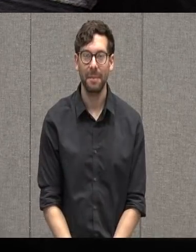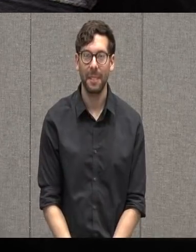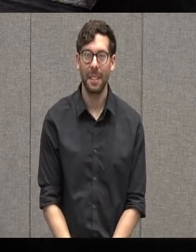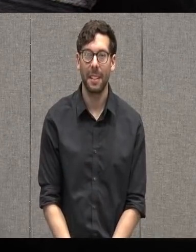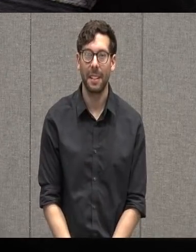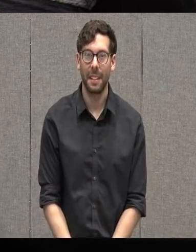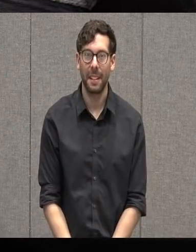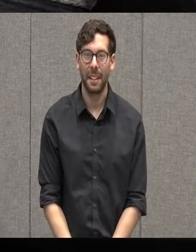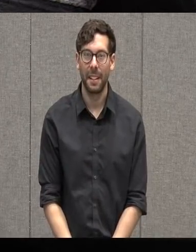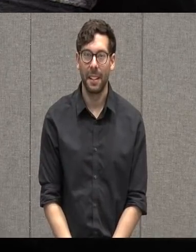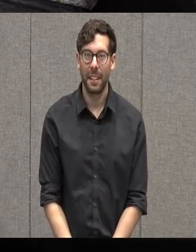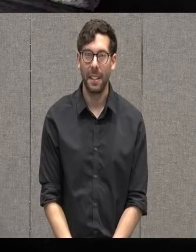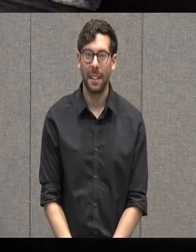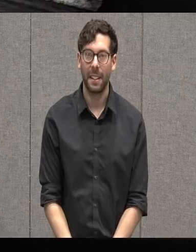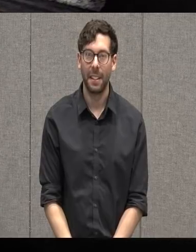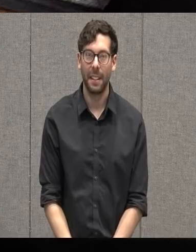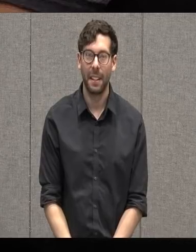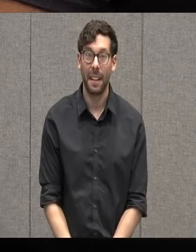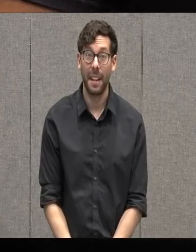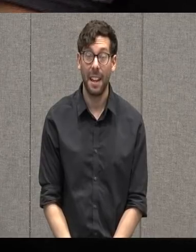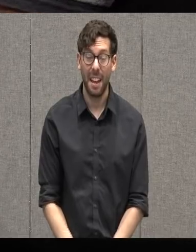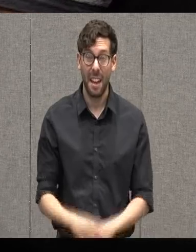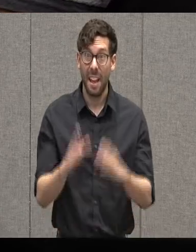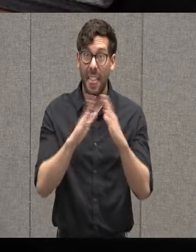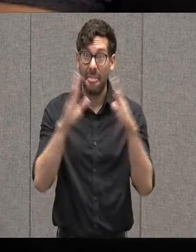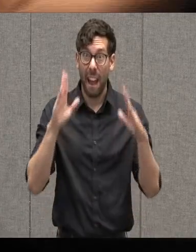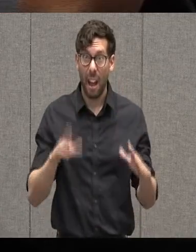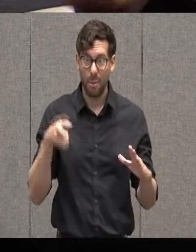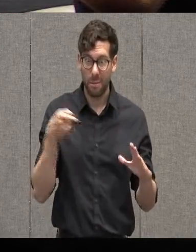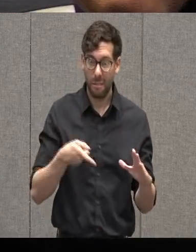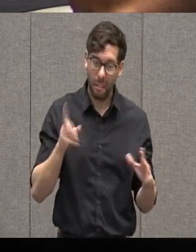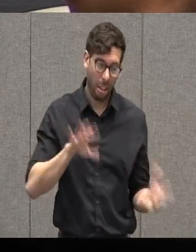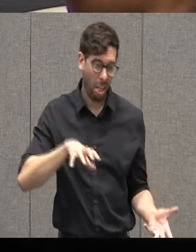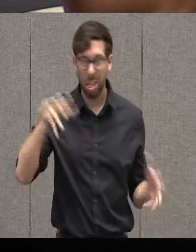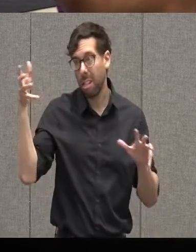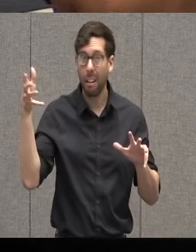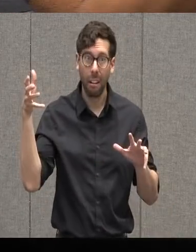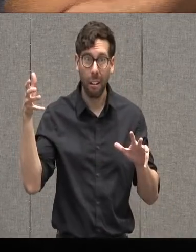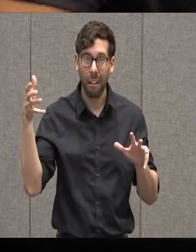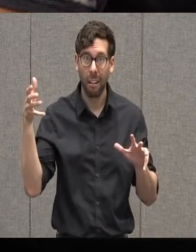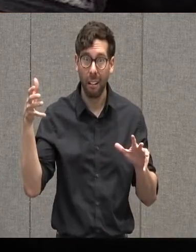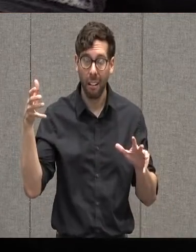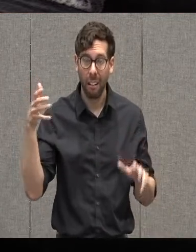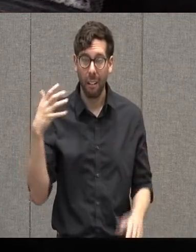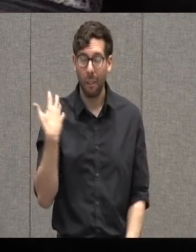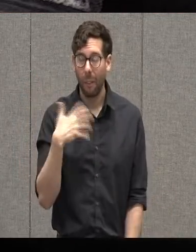The house is a wreck. (Mr. Ortiz sighing)